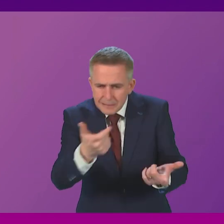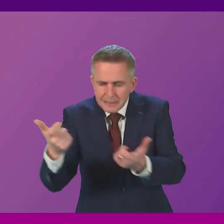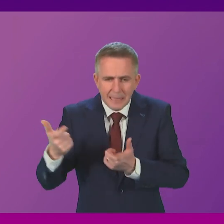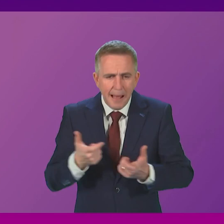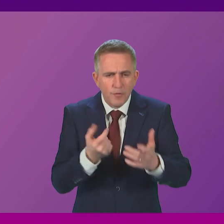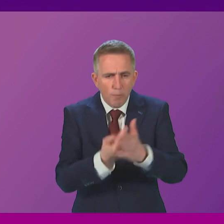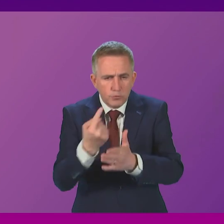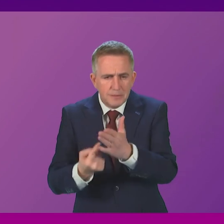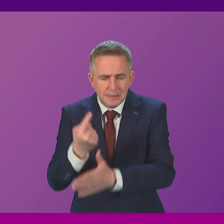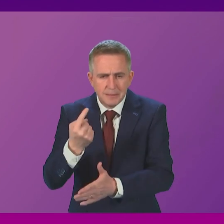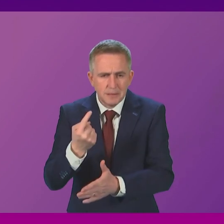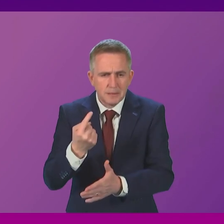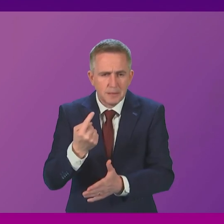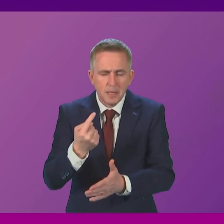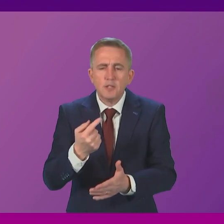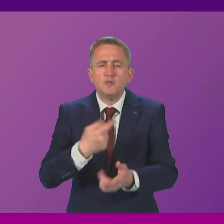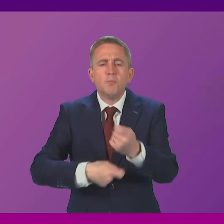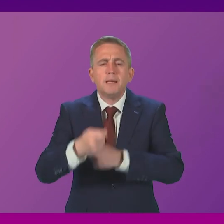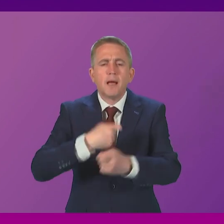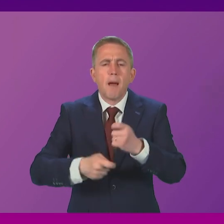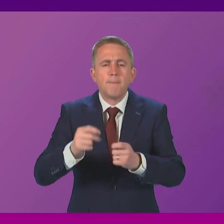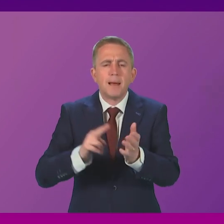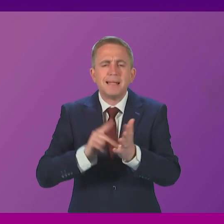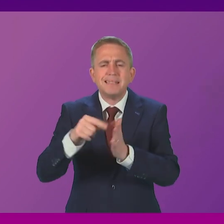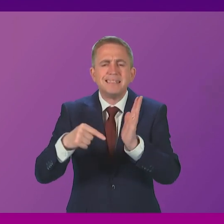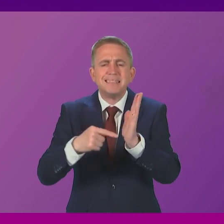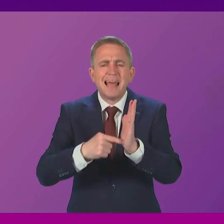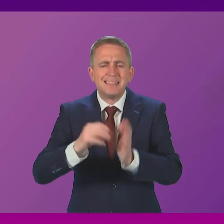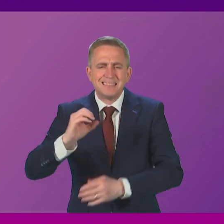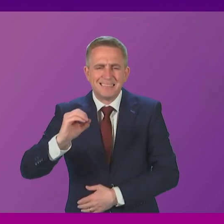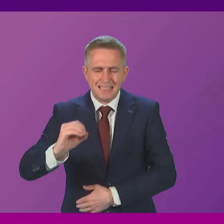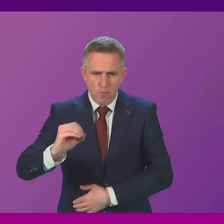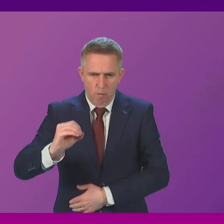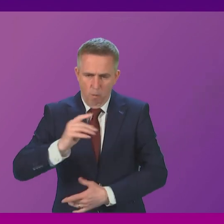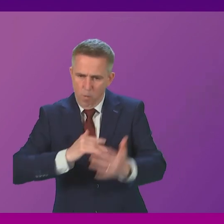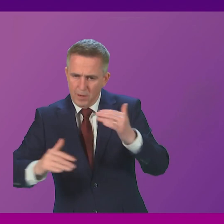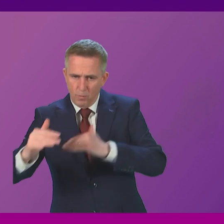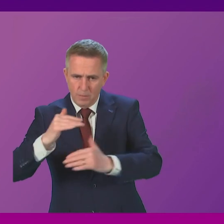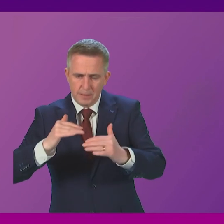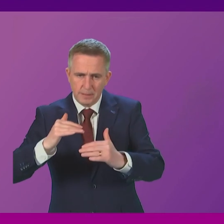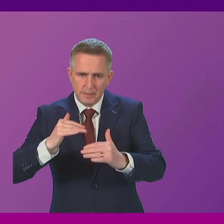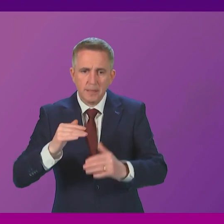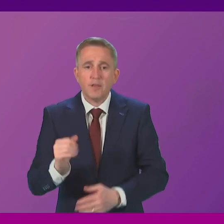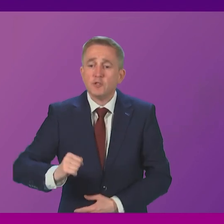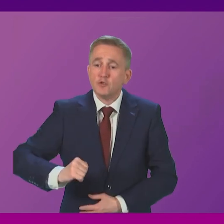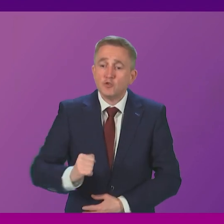just transition to net zero and we will continue to ensure that Scotland uses its voice on